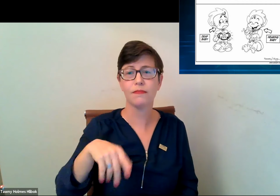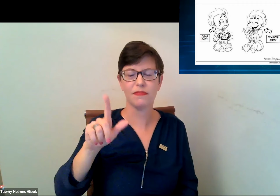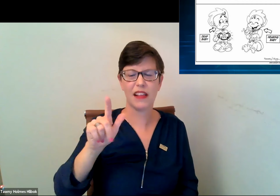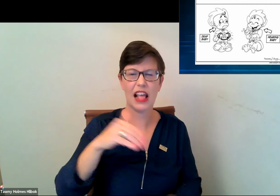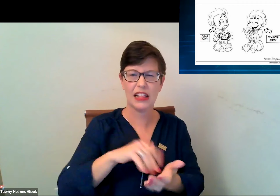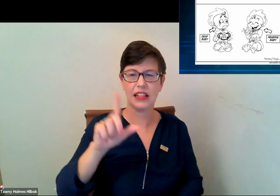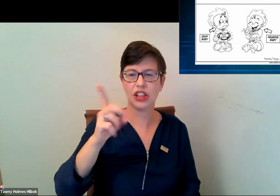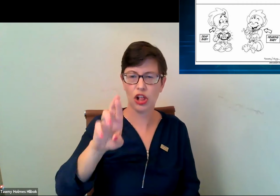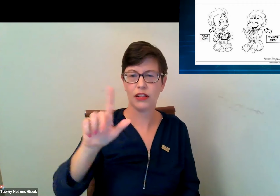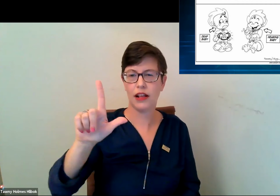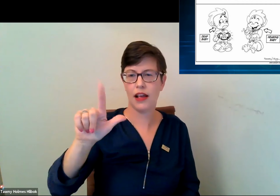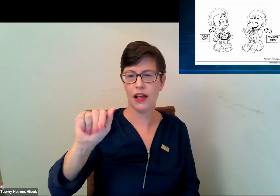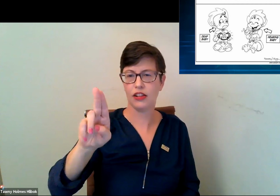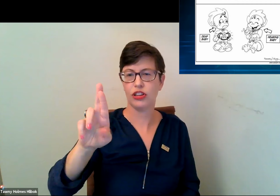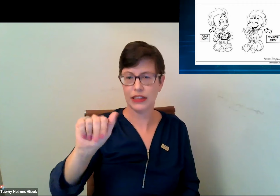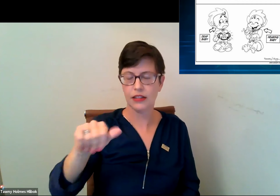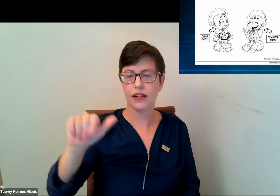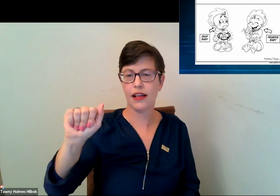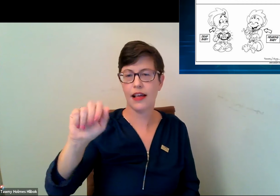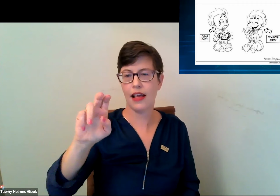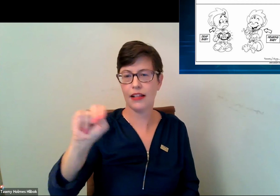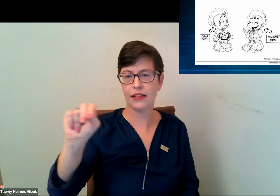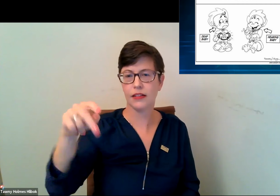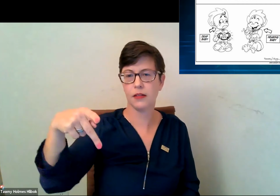That is. Our this particular Dr Laura.